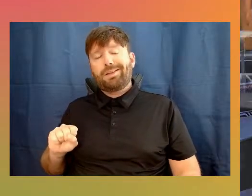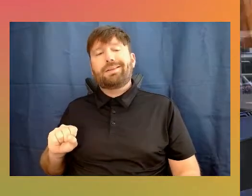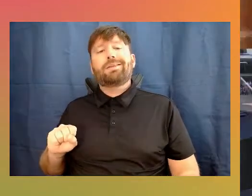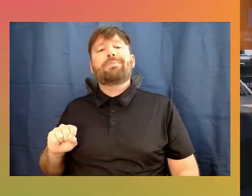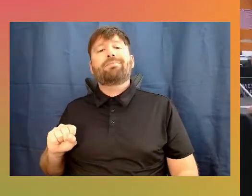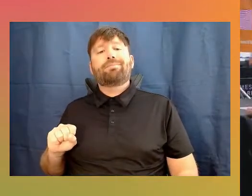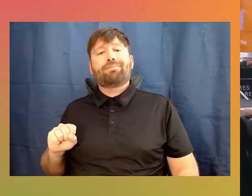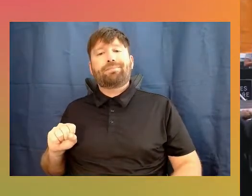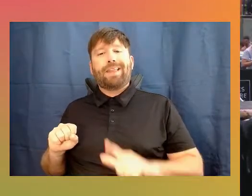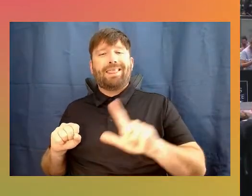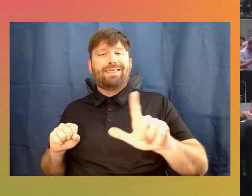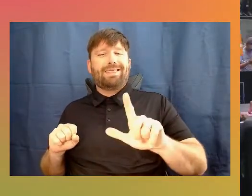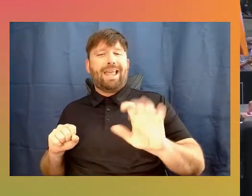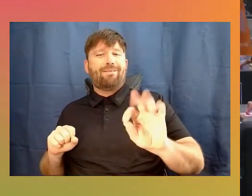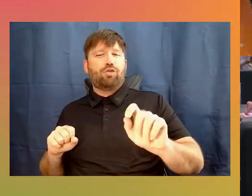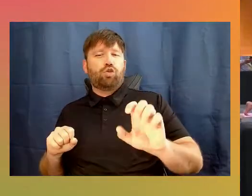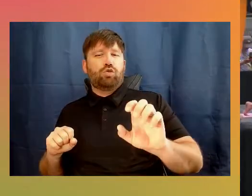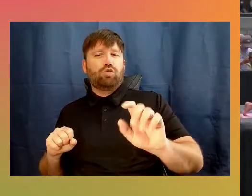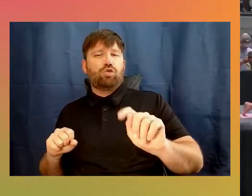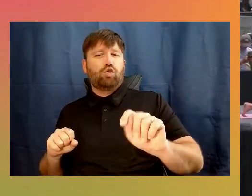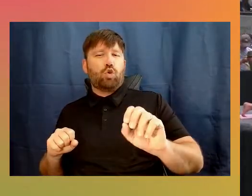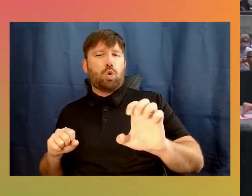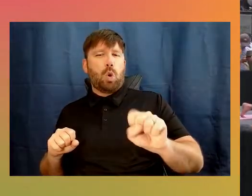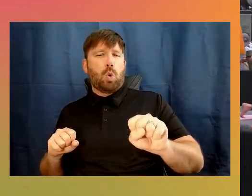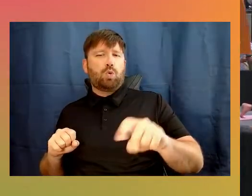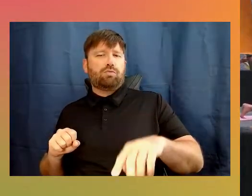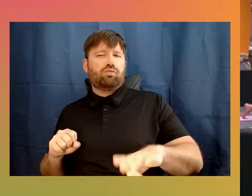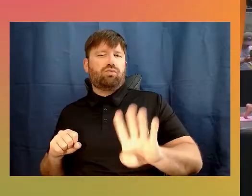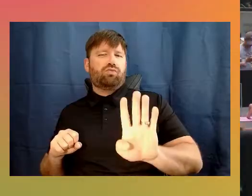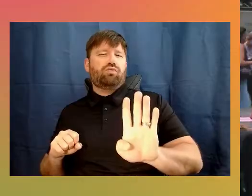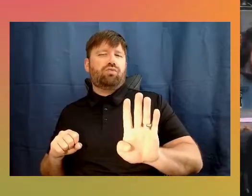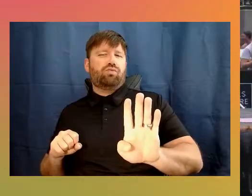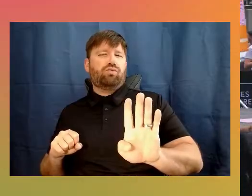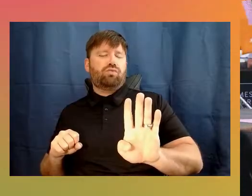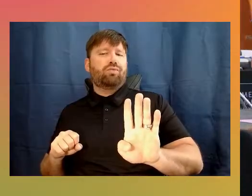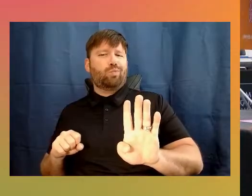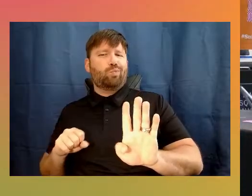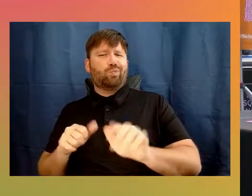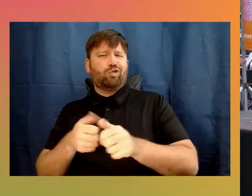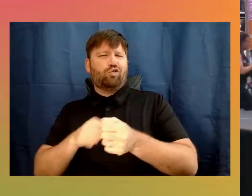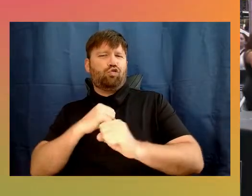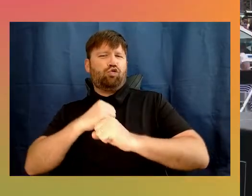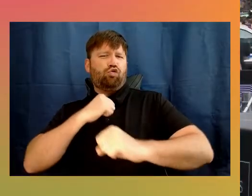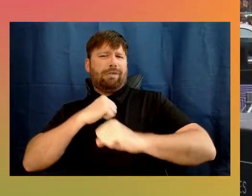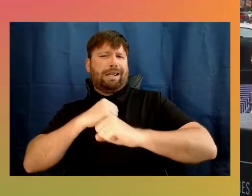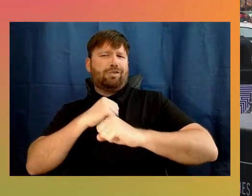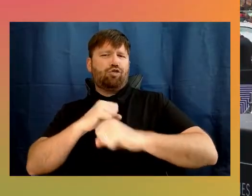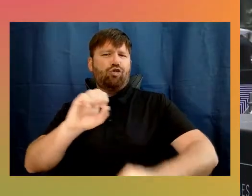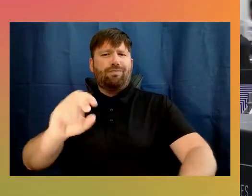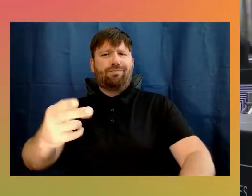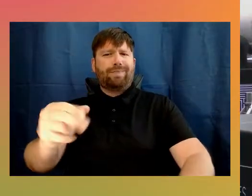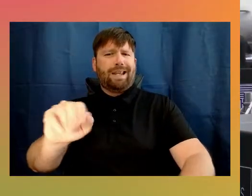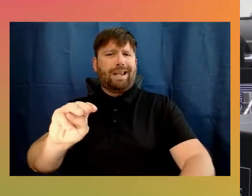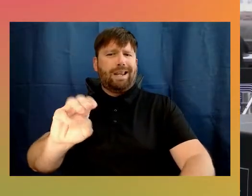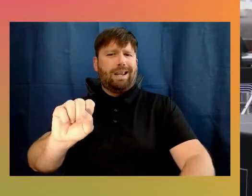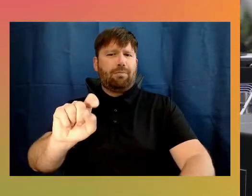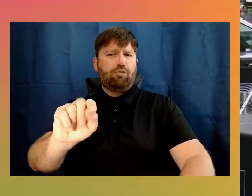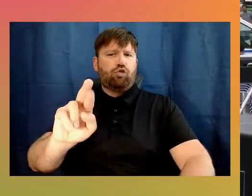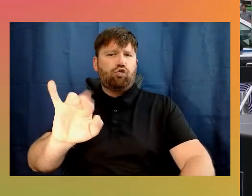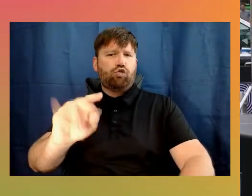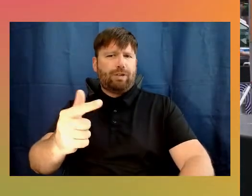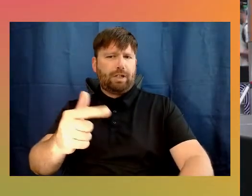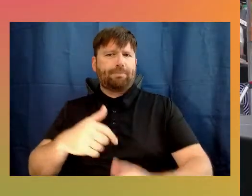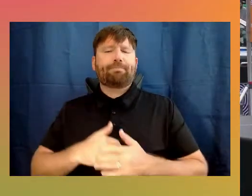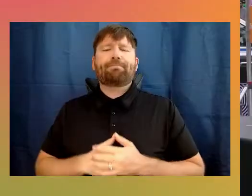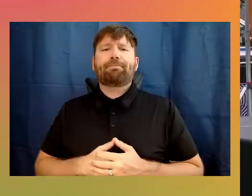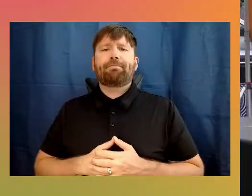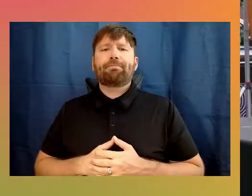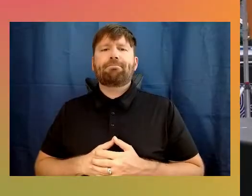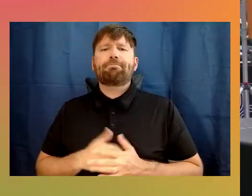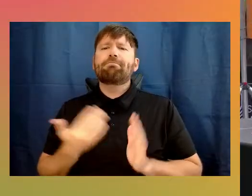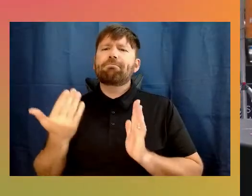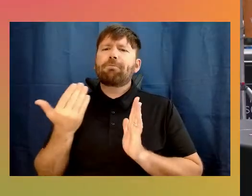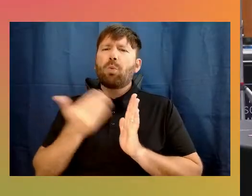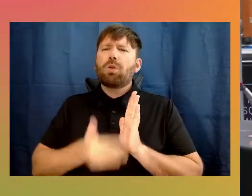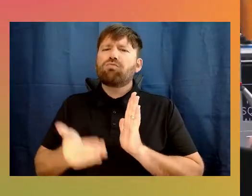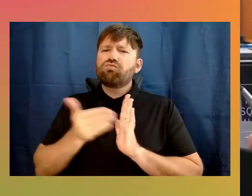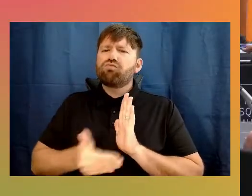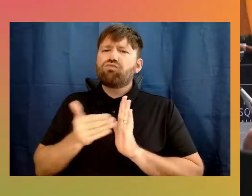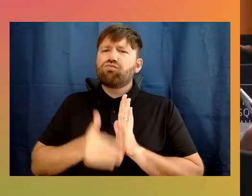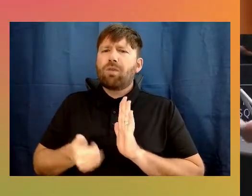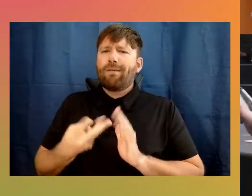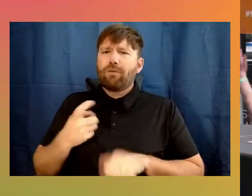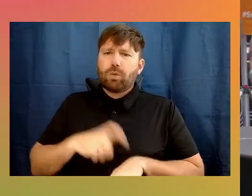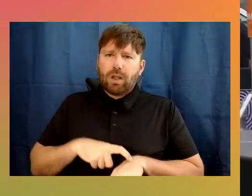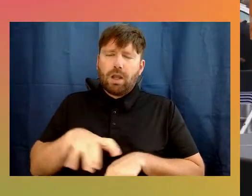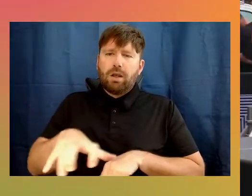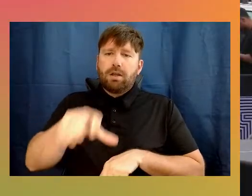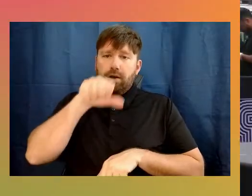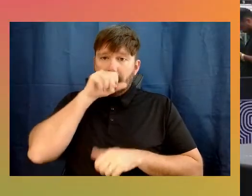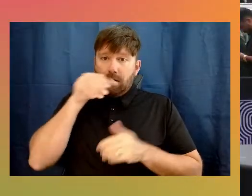TAKE A BIG INHALE.